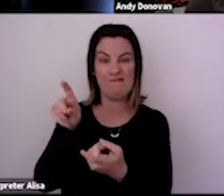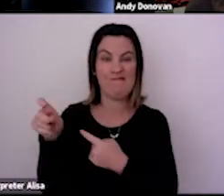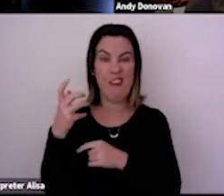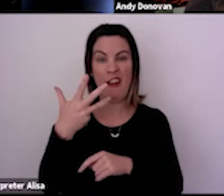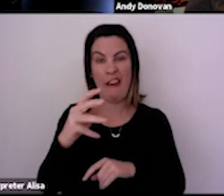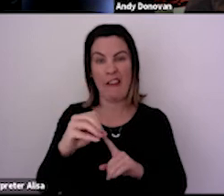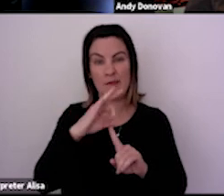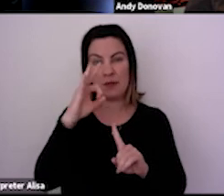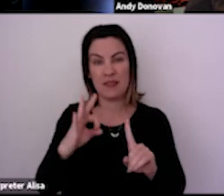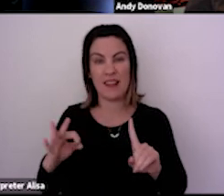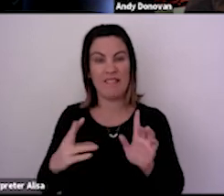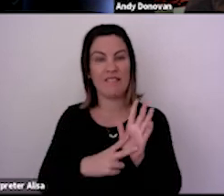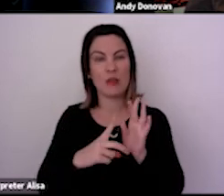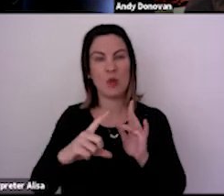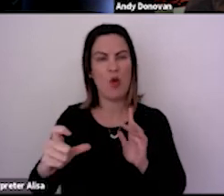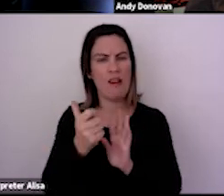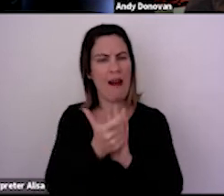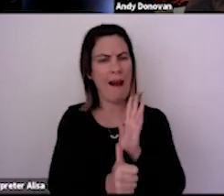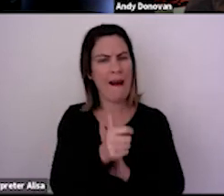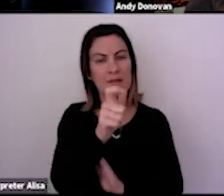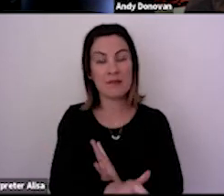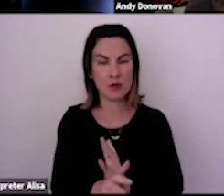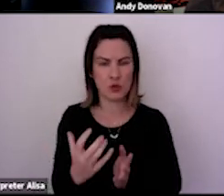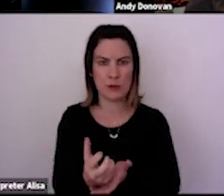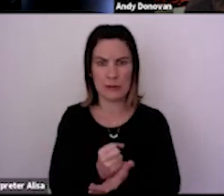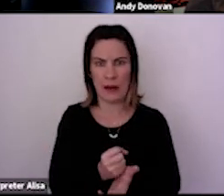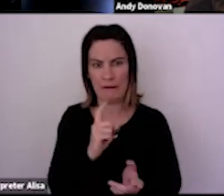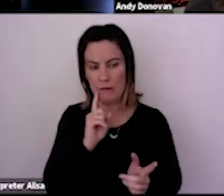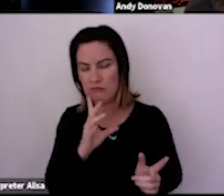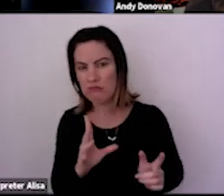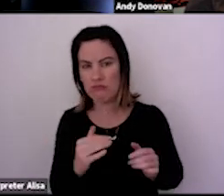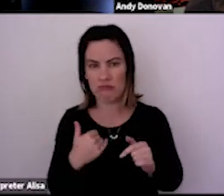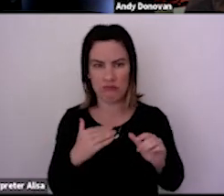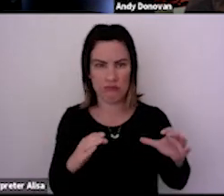I would be interested to hear from anyone else who is adopting that approach.